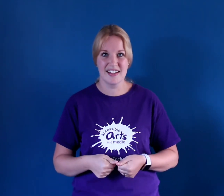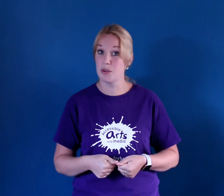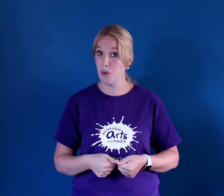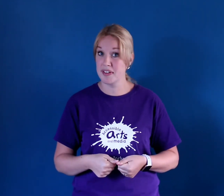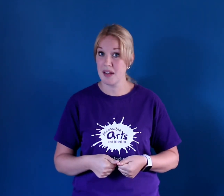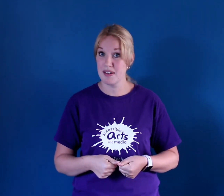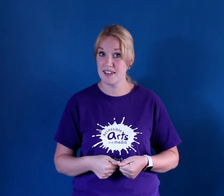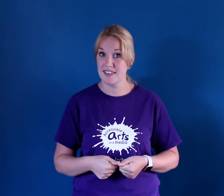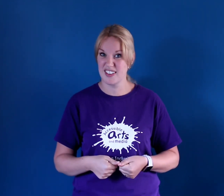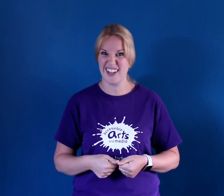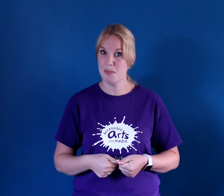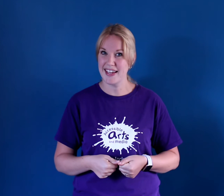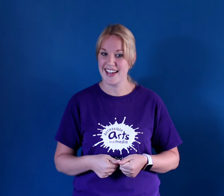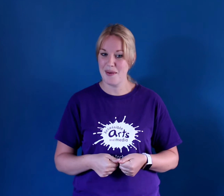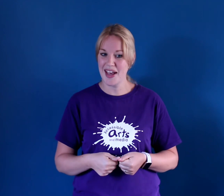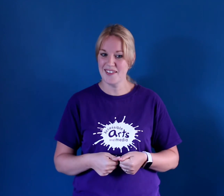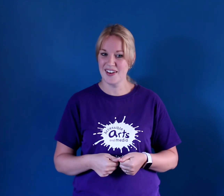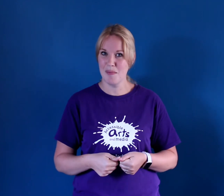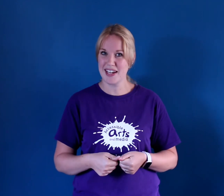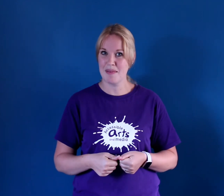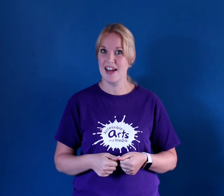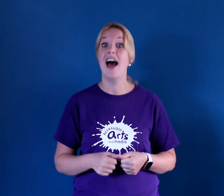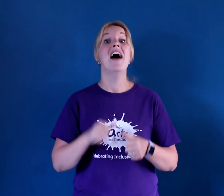Shall we do it one more time because it’s a long bit? Here we go, one more time.